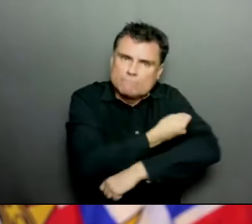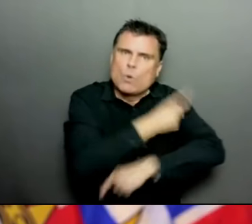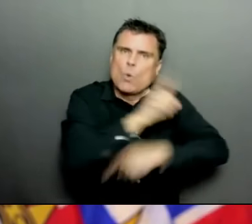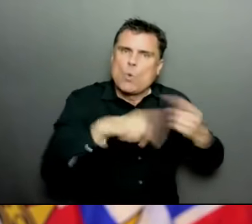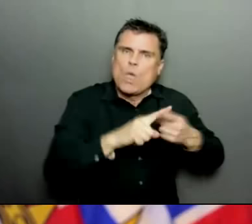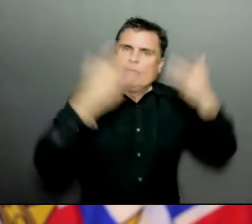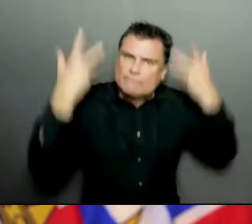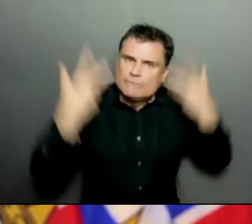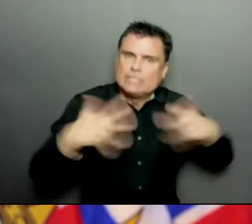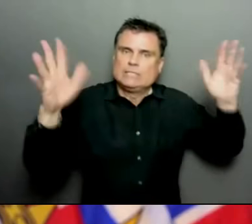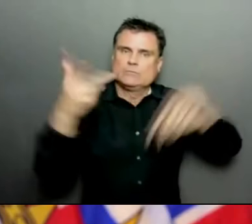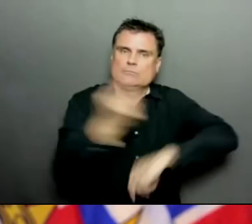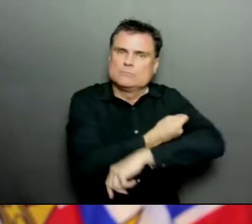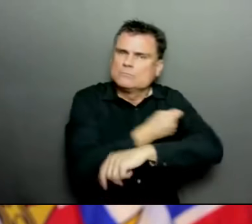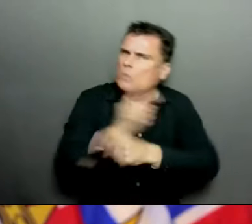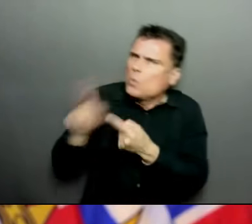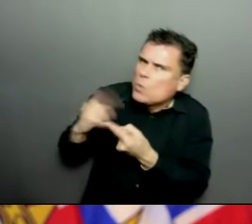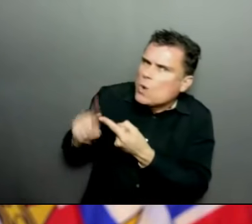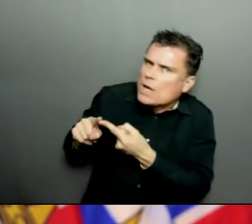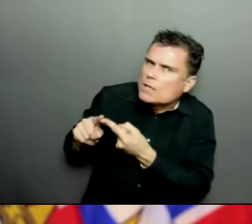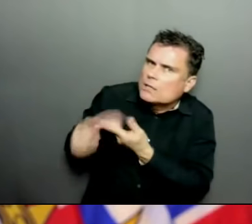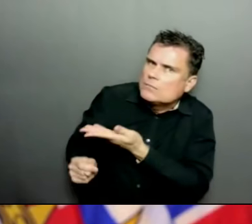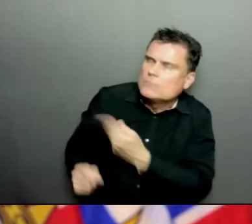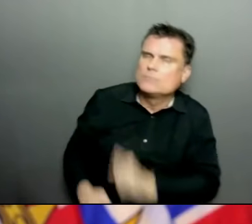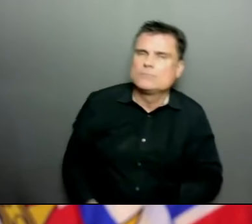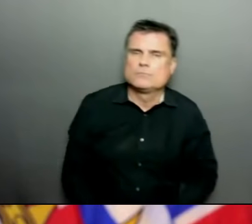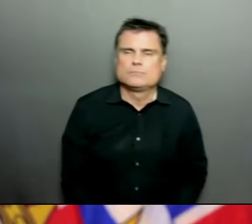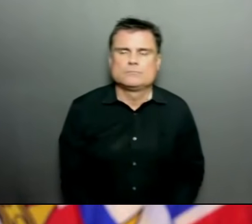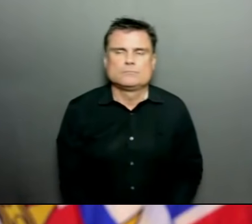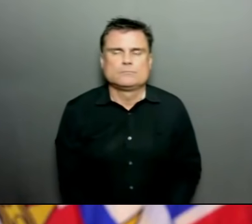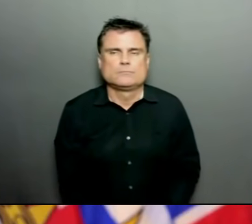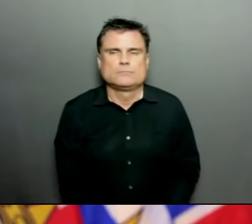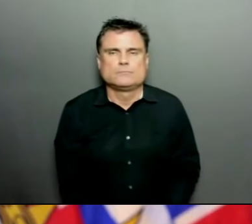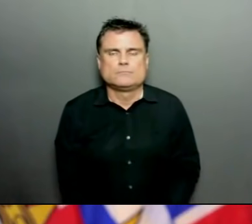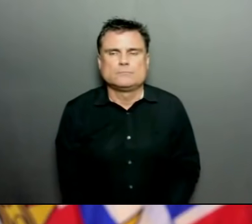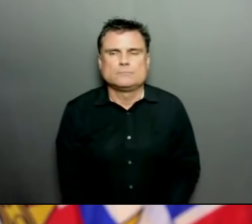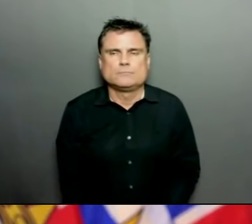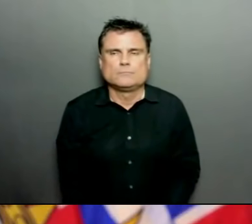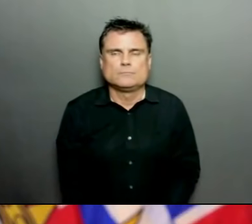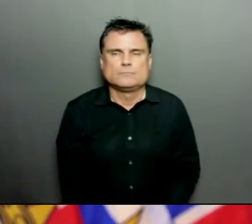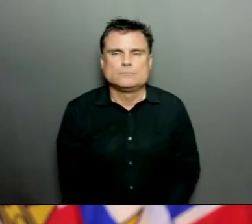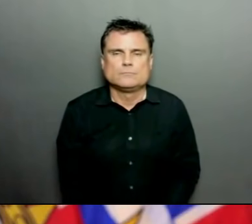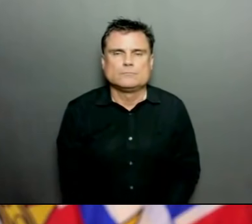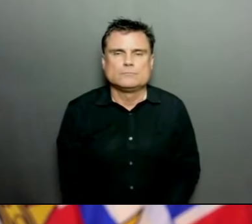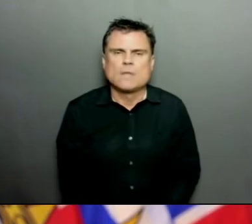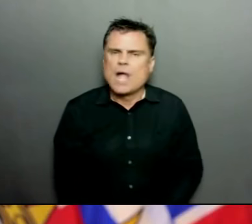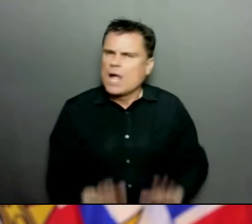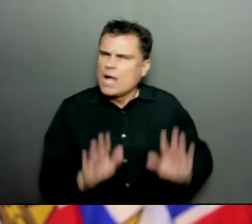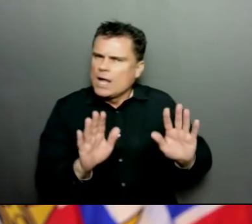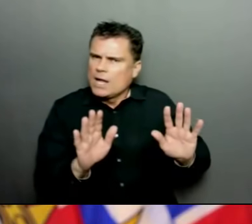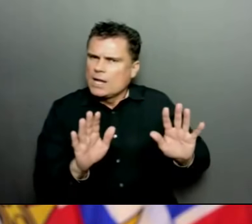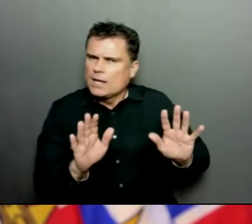you see them all having been have vaccinated, please? Yeah, so, I am getting the only one, I'm pretty